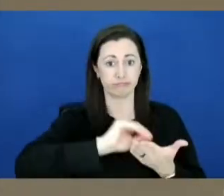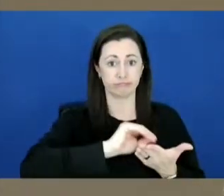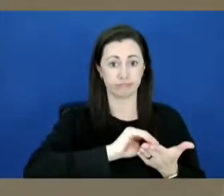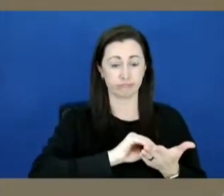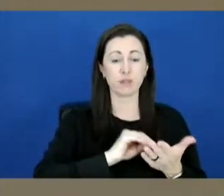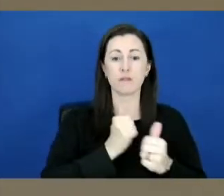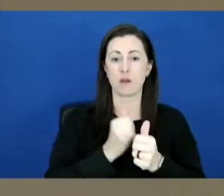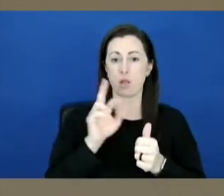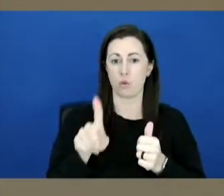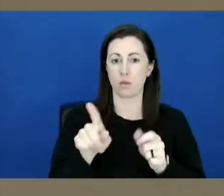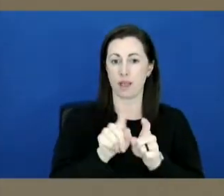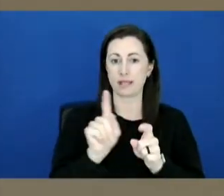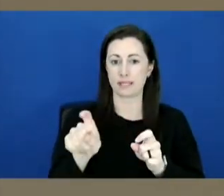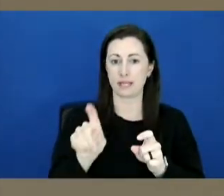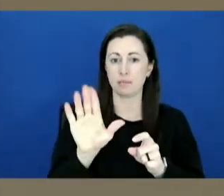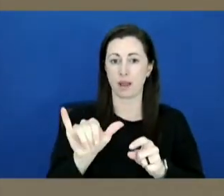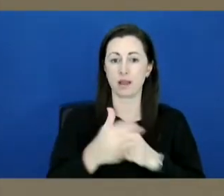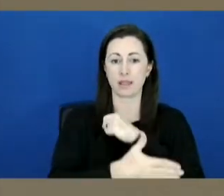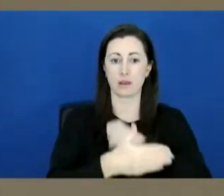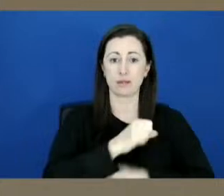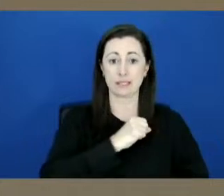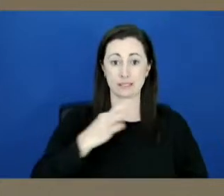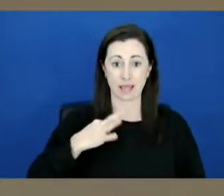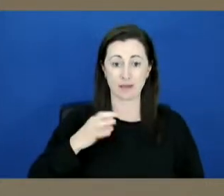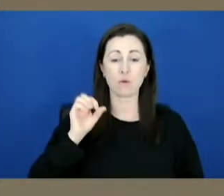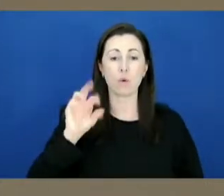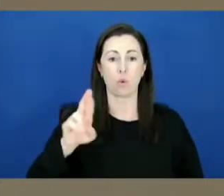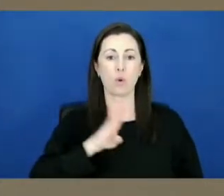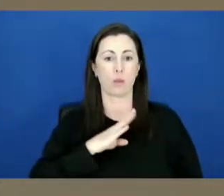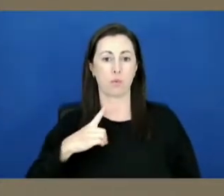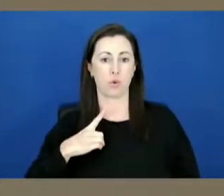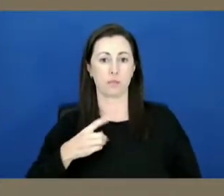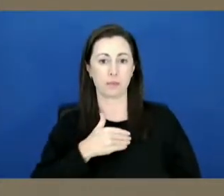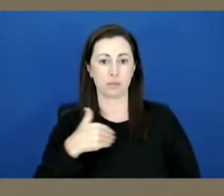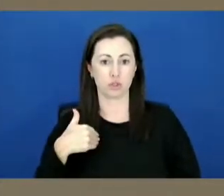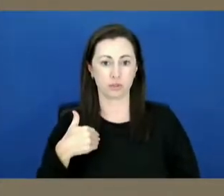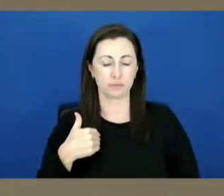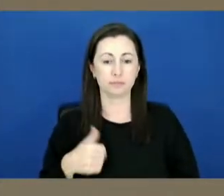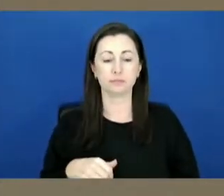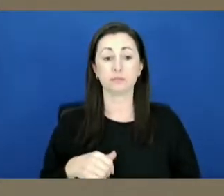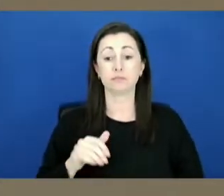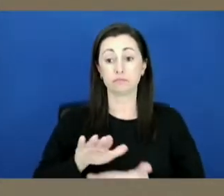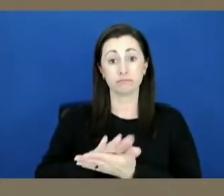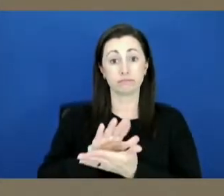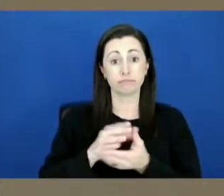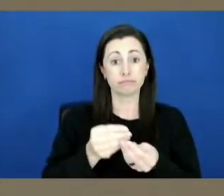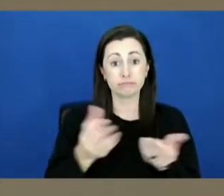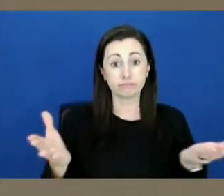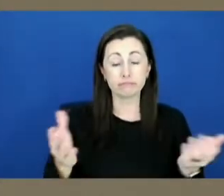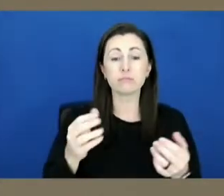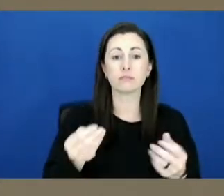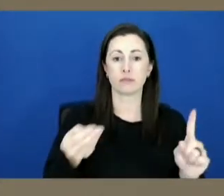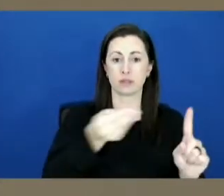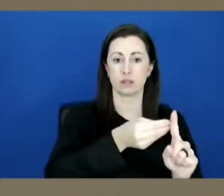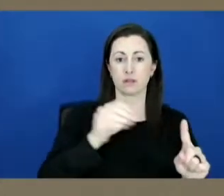COMMENTS WILL BE RECEIVED AND FOLLOWED UP ON AS APPLICABLE BY